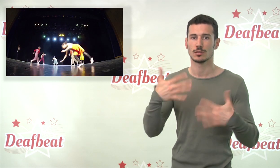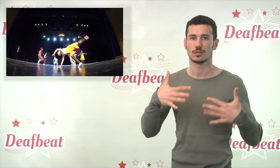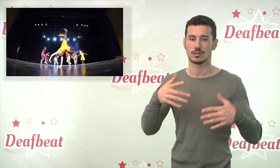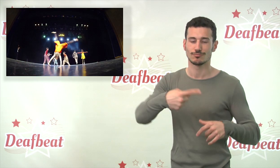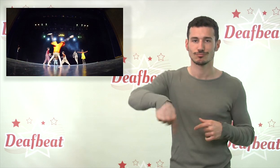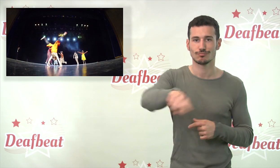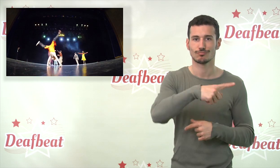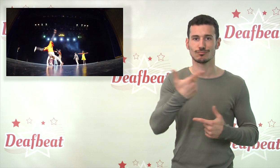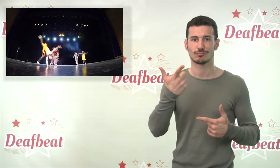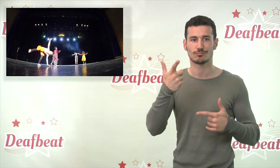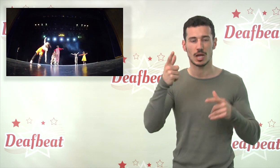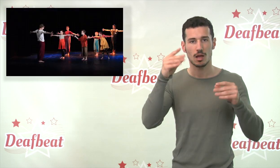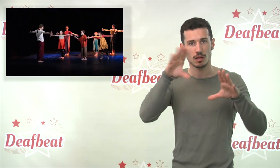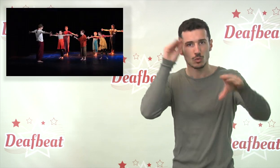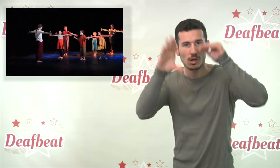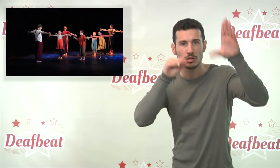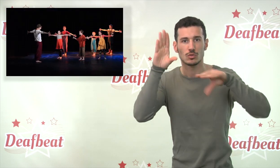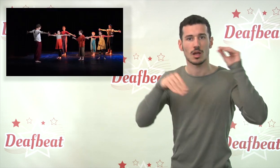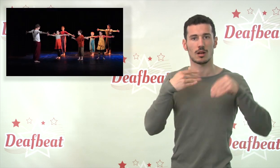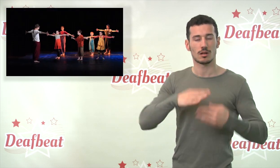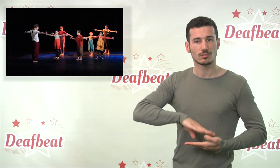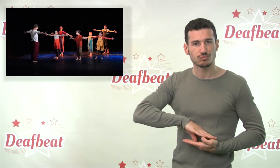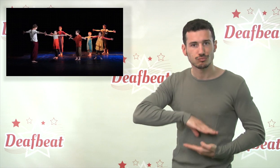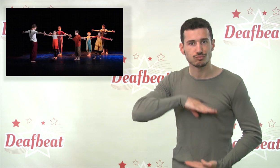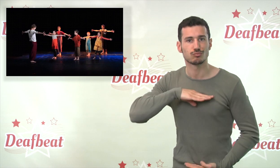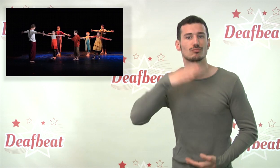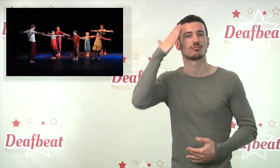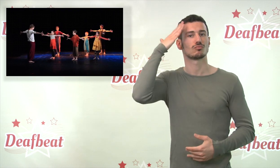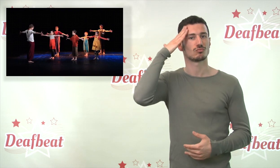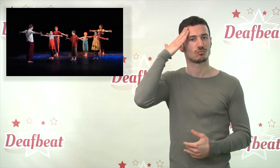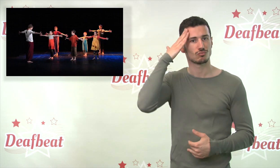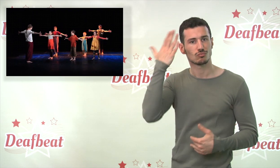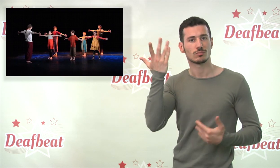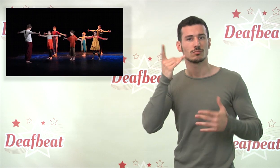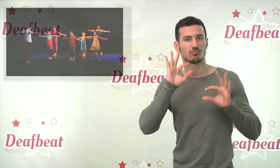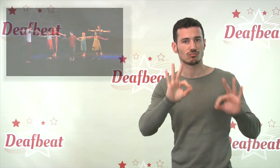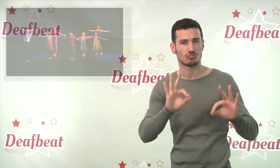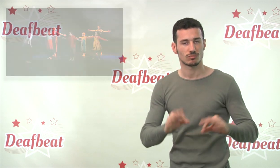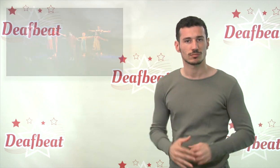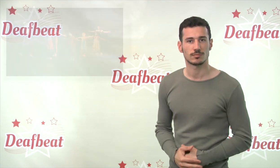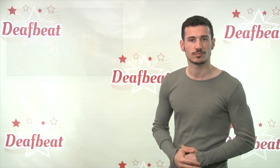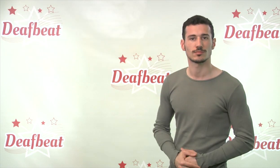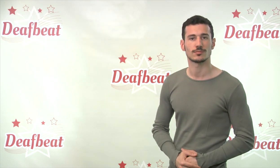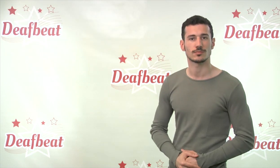the educational program at the school to encourage creative thinking and social skills.